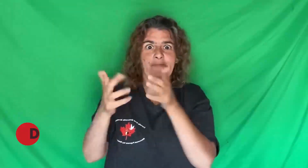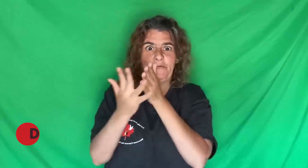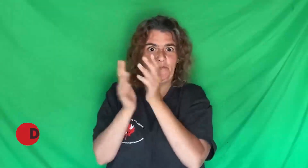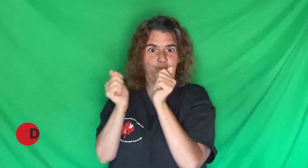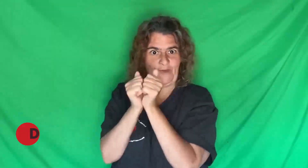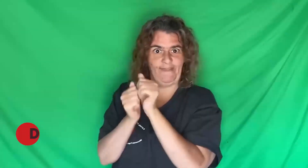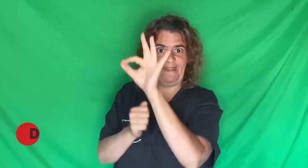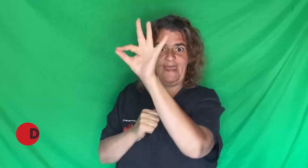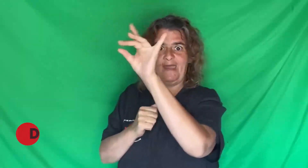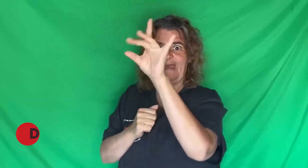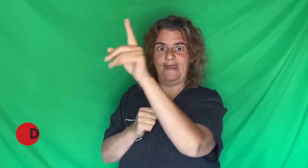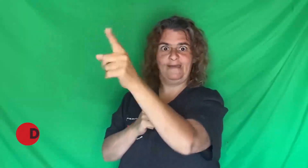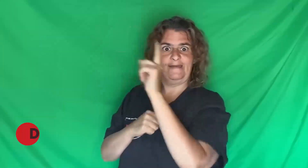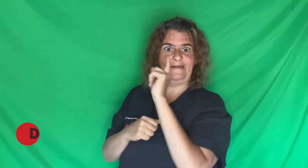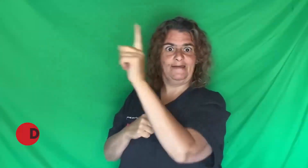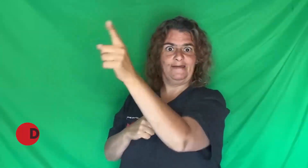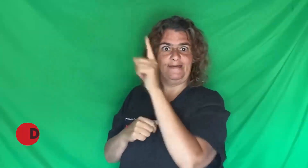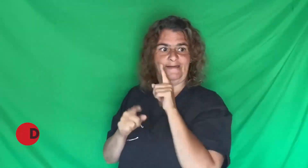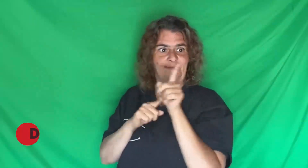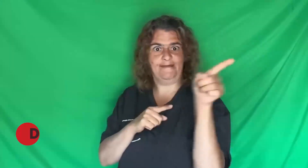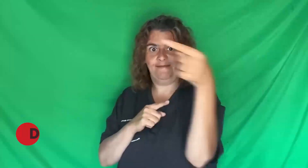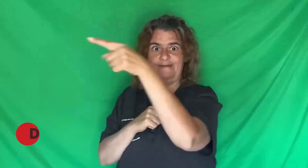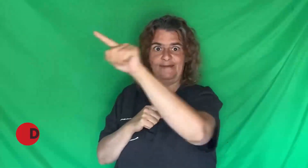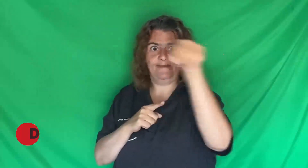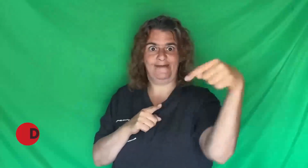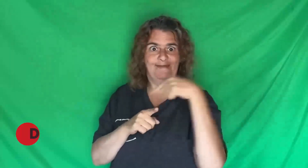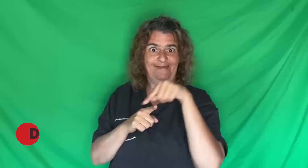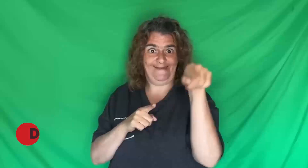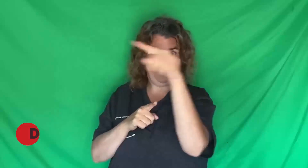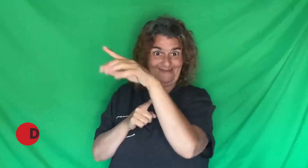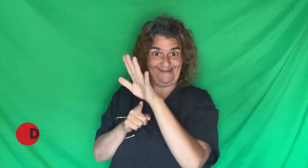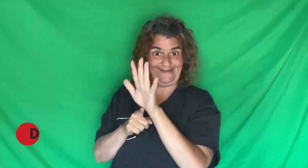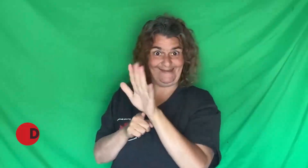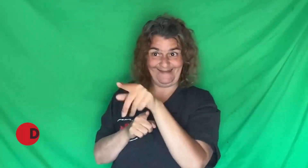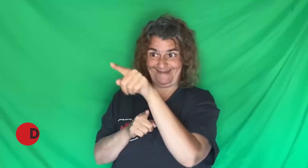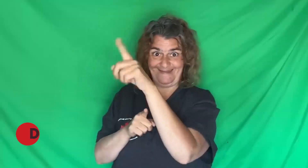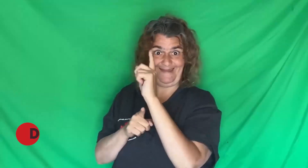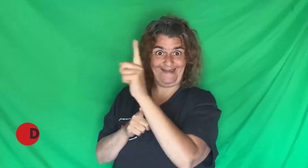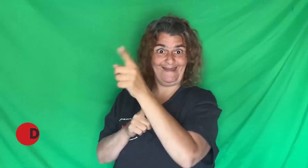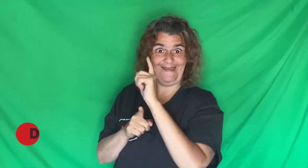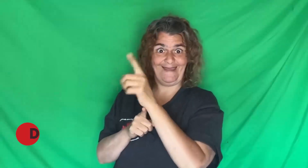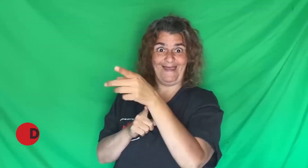from the Hotline.